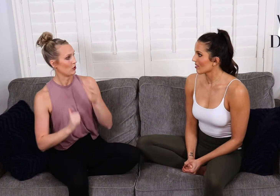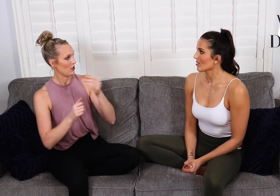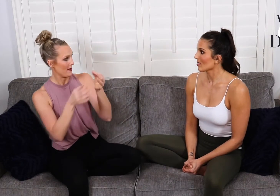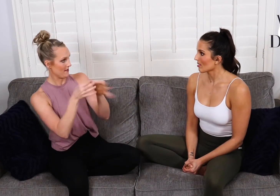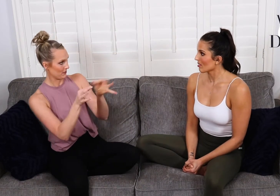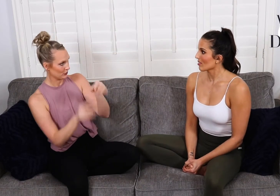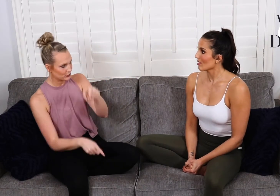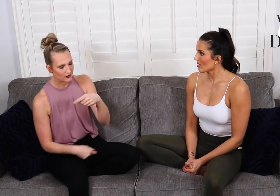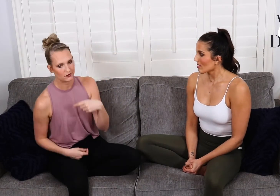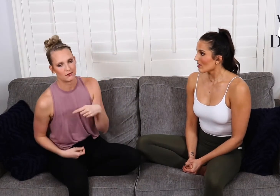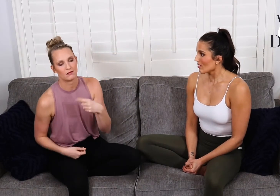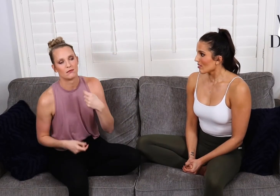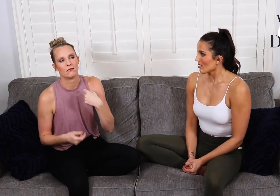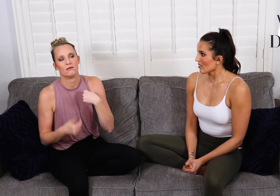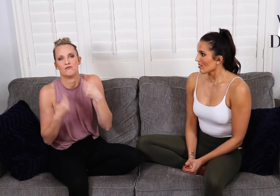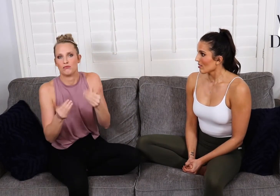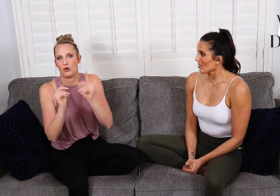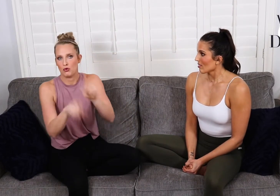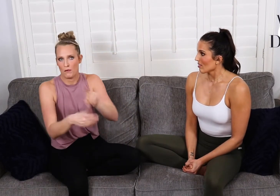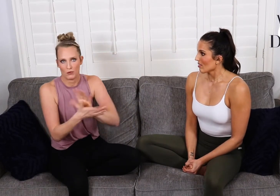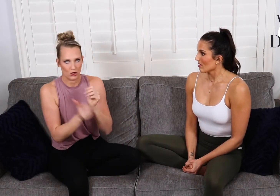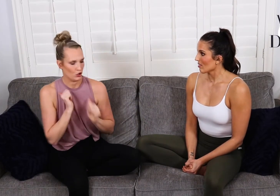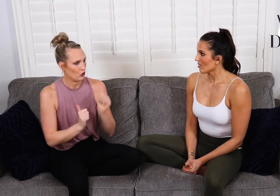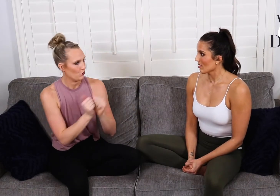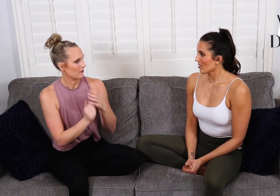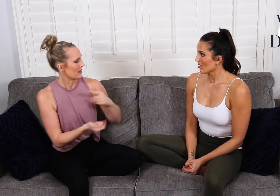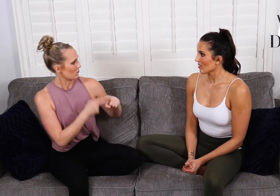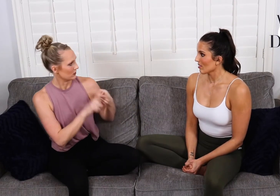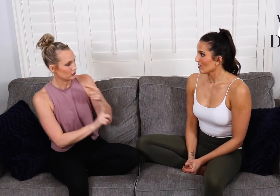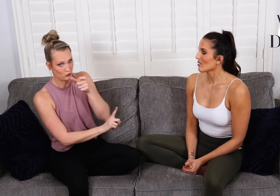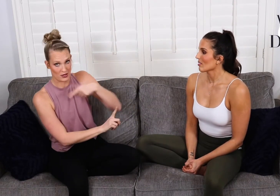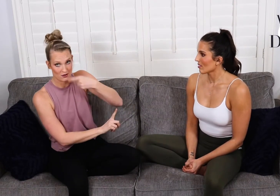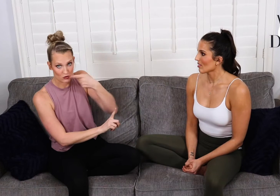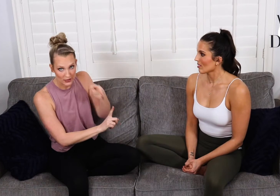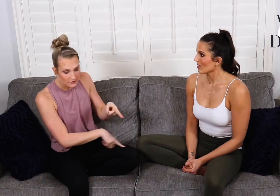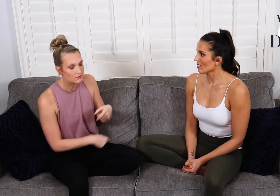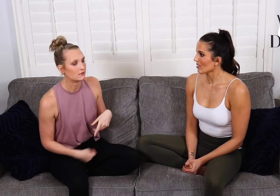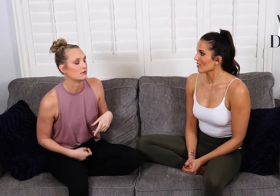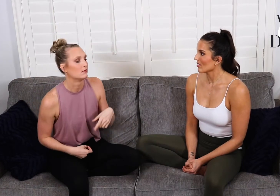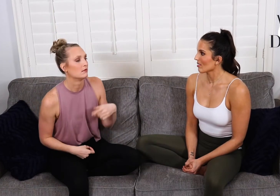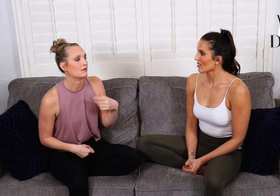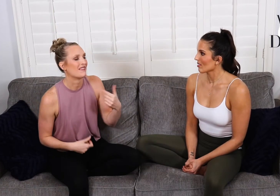captioning and movie theaters. I went to a movie with a friend that was hearing and they have